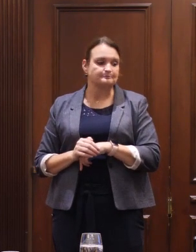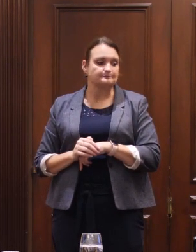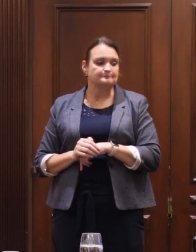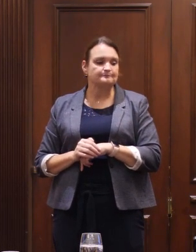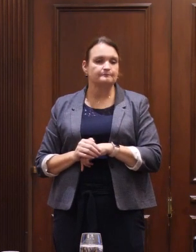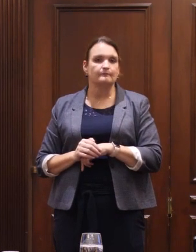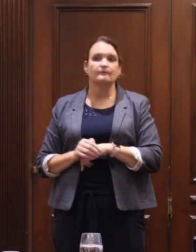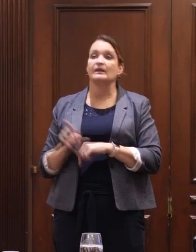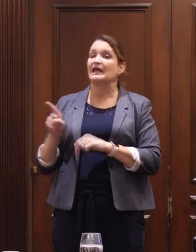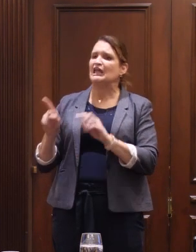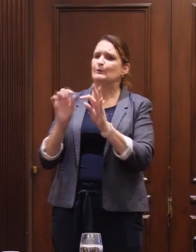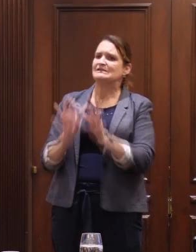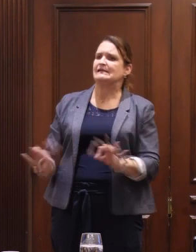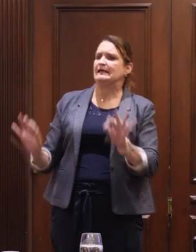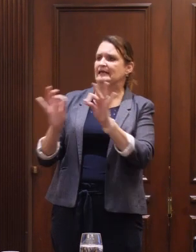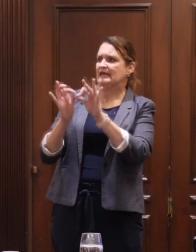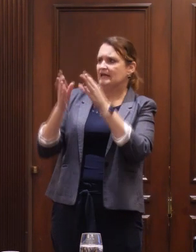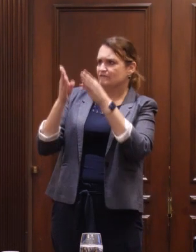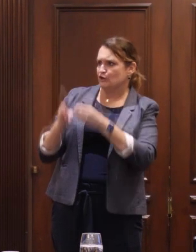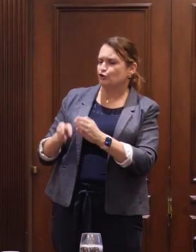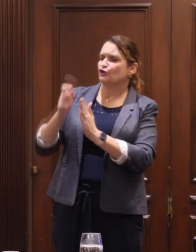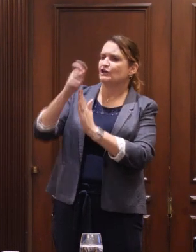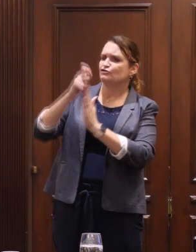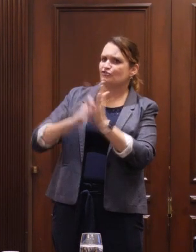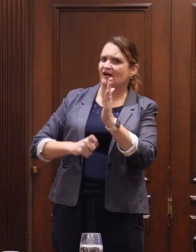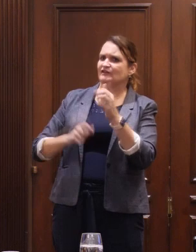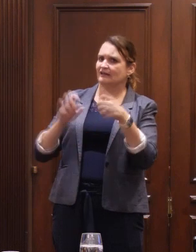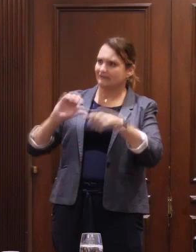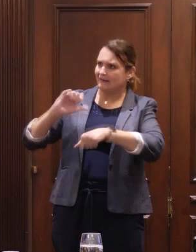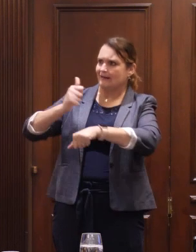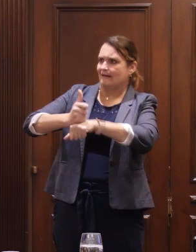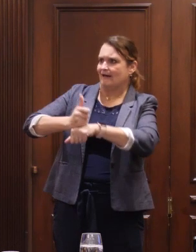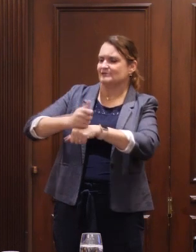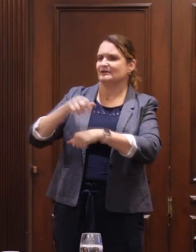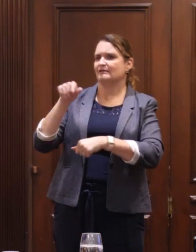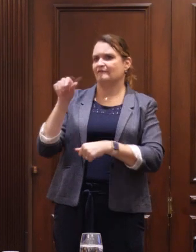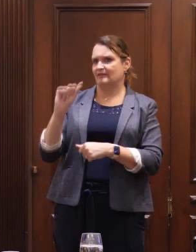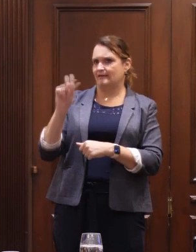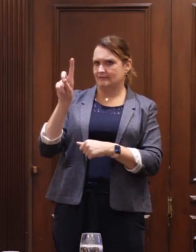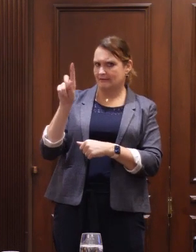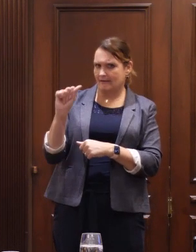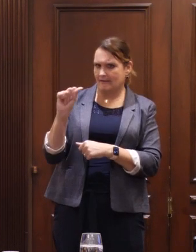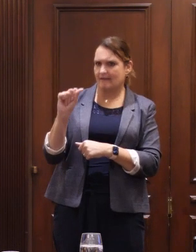it was a key figure in drafting the enactment of the Americans with Disabilities Act as a staff